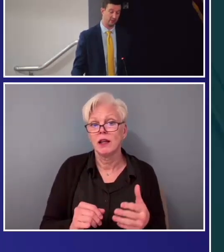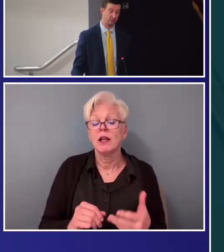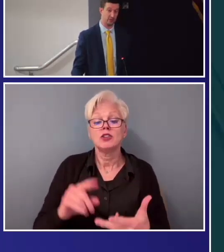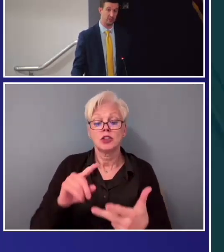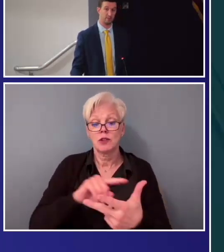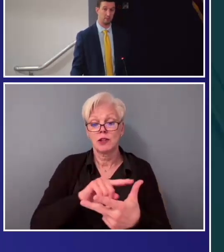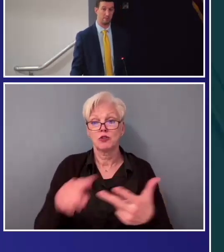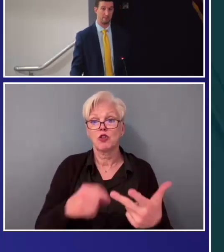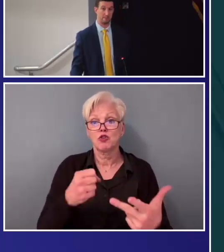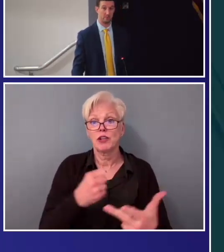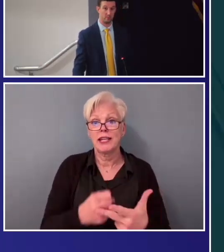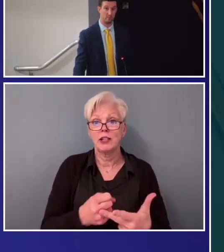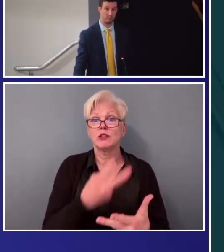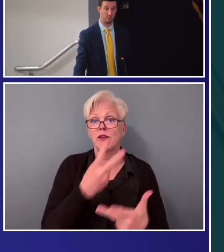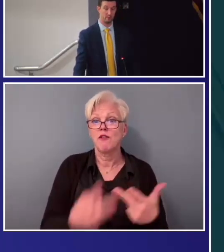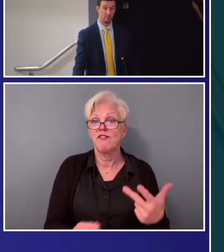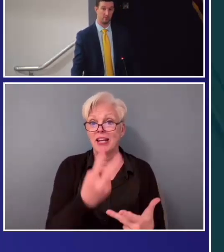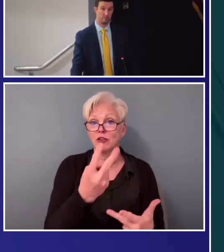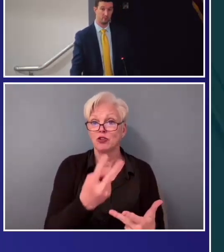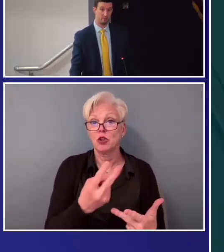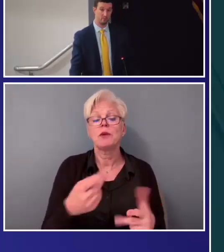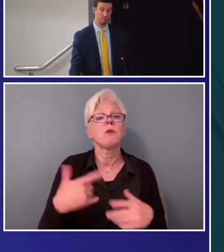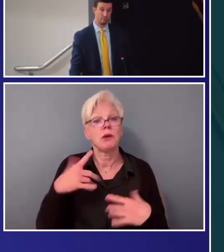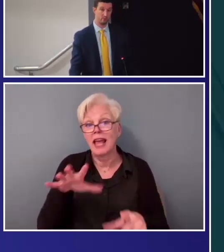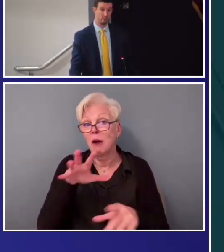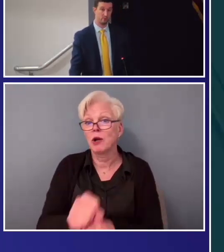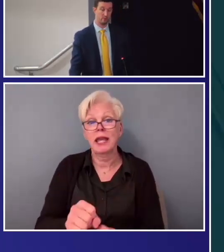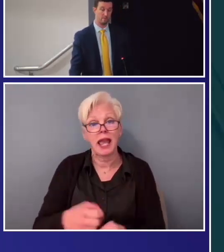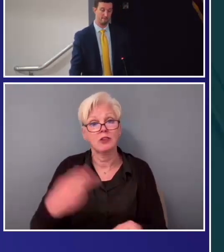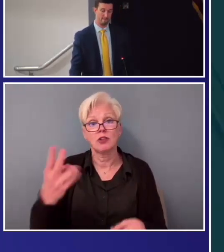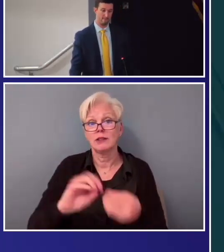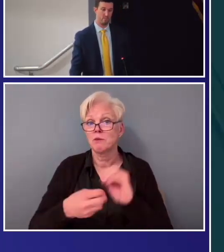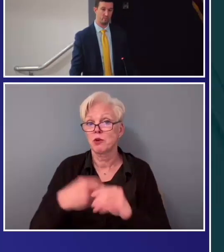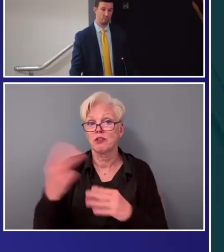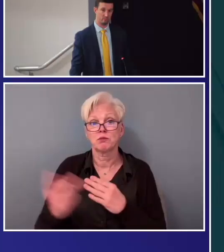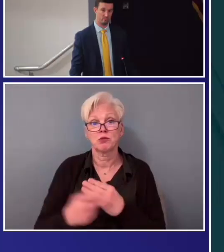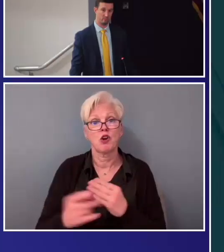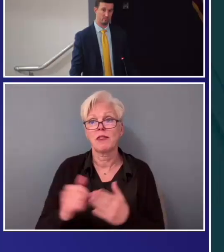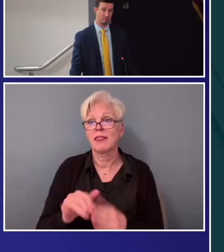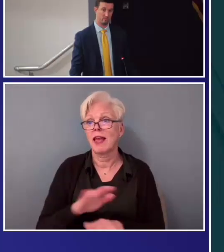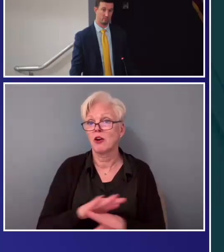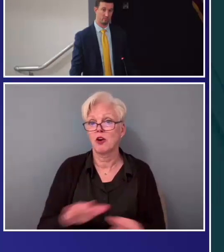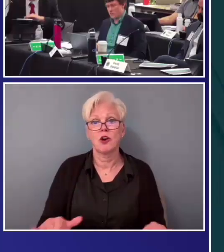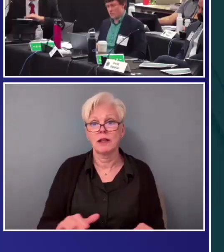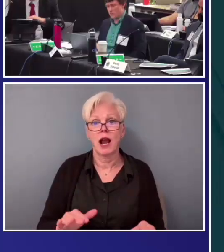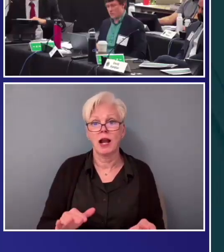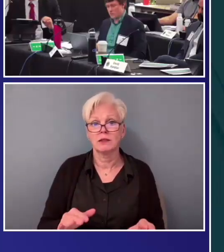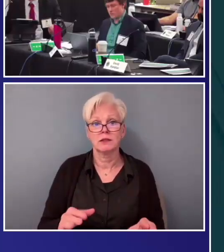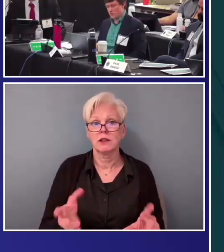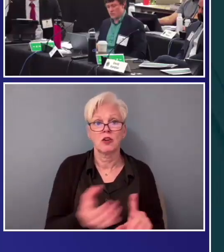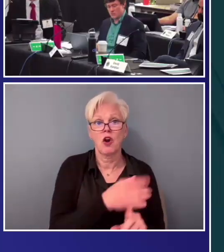Yeah, I get that. That's still going to catch a pretty good number of programs that aren't caught in this one particular model.